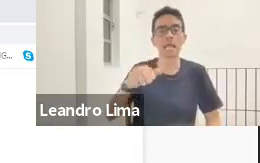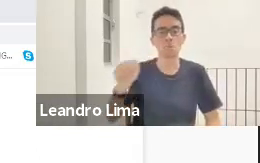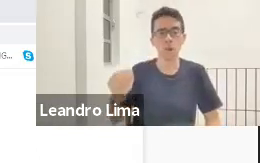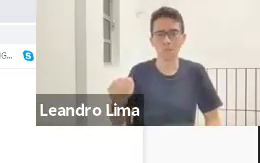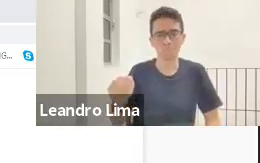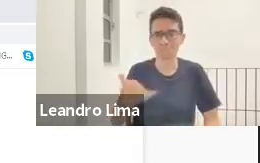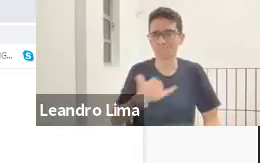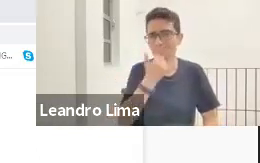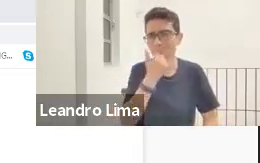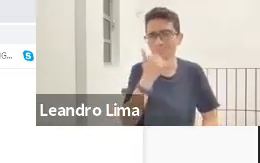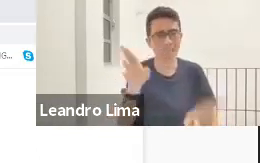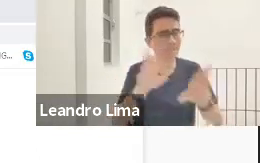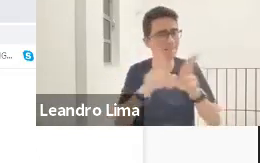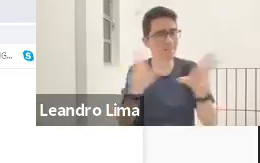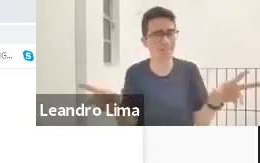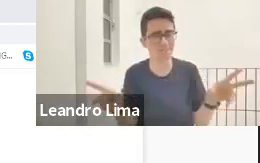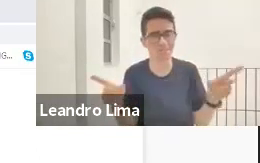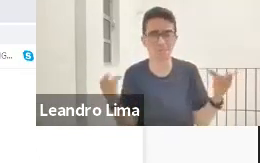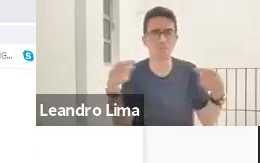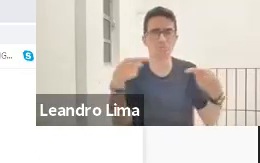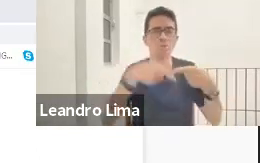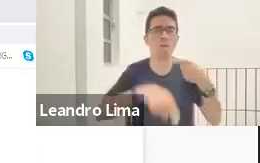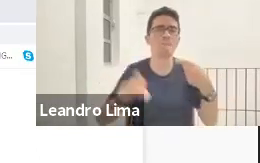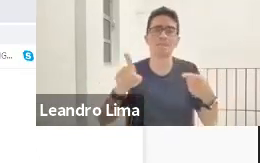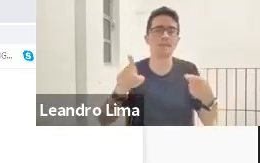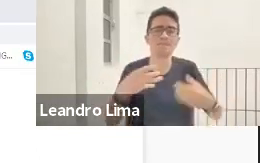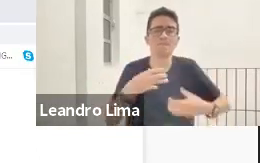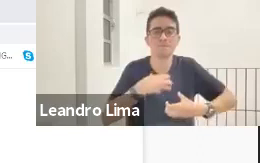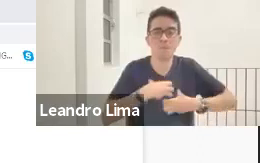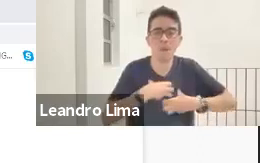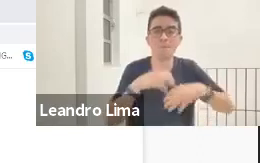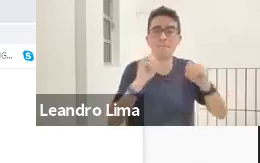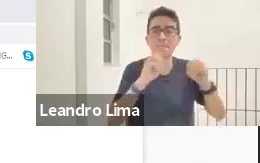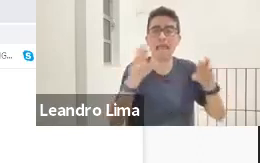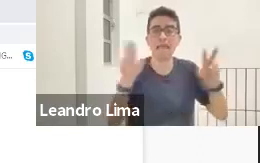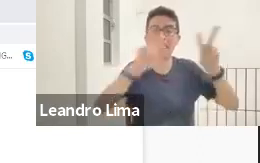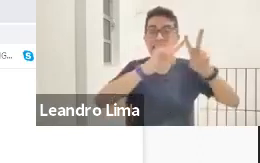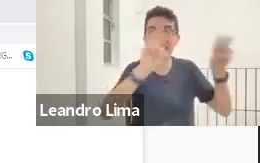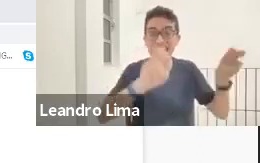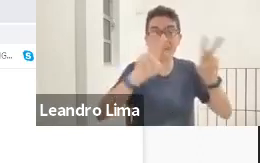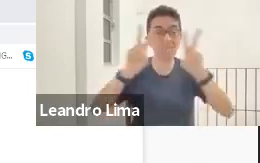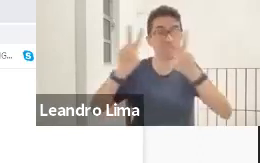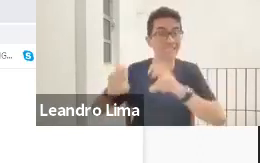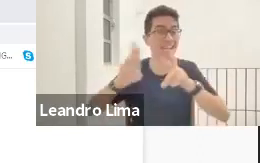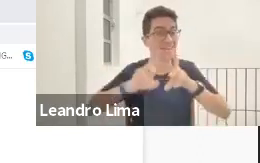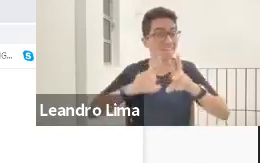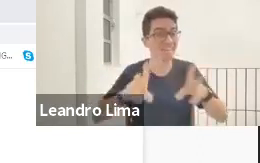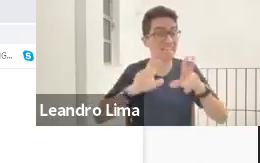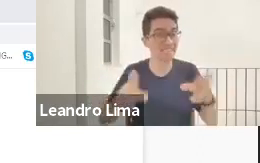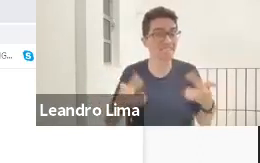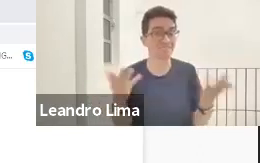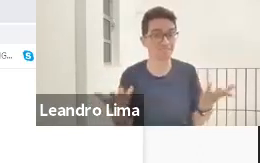it would be different. than me than it would be for teaching people who already speak the language, how do we engage with their usual